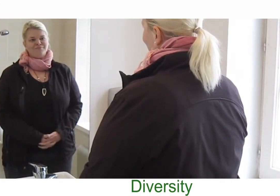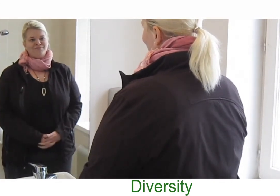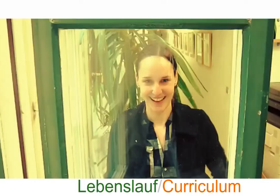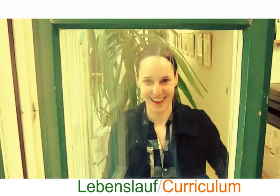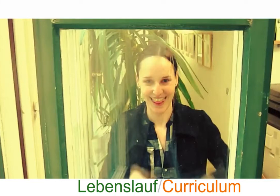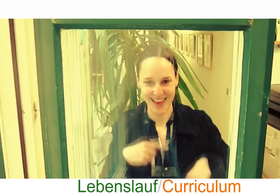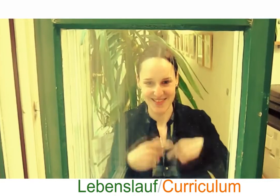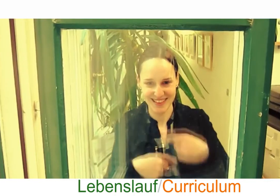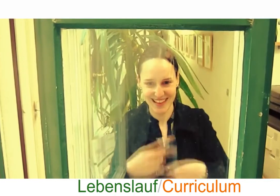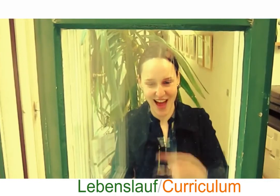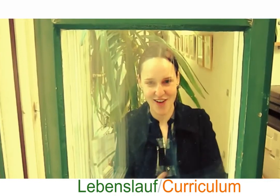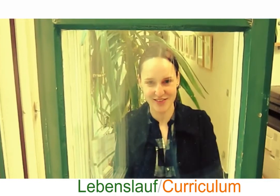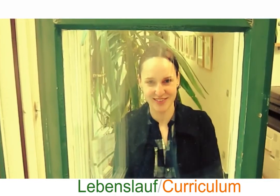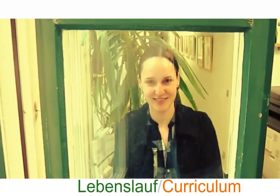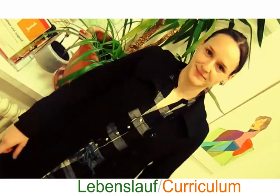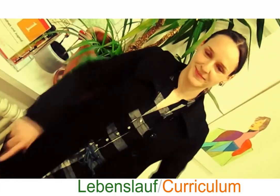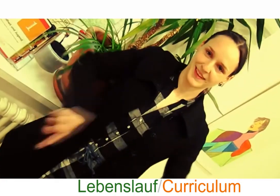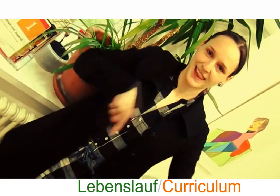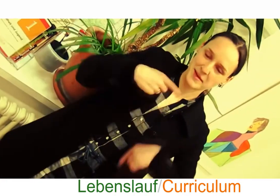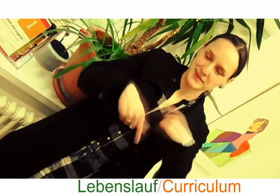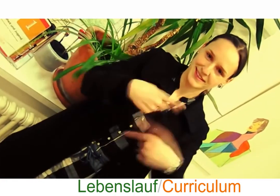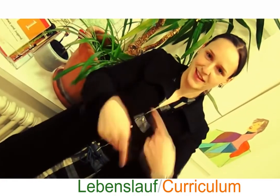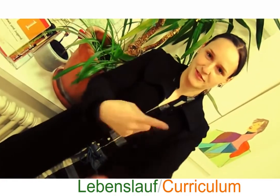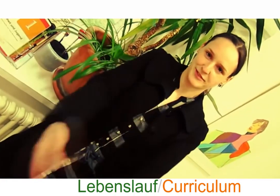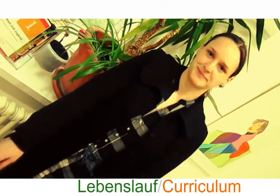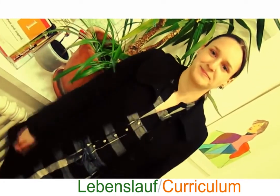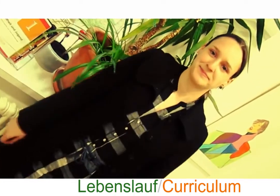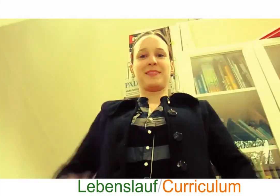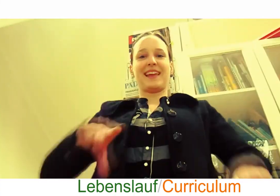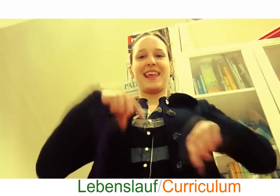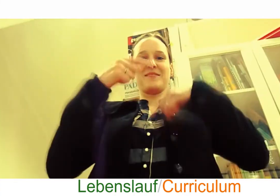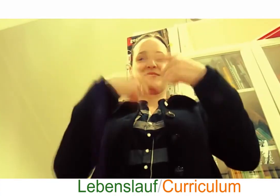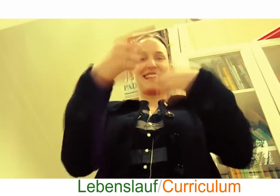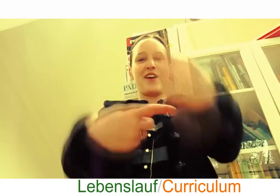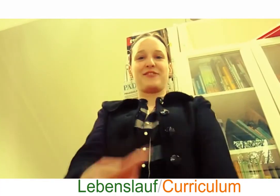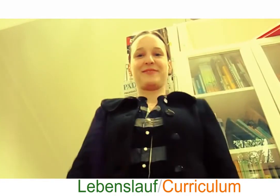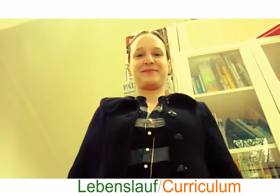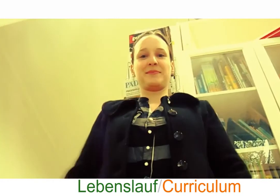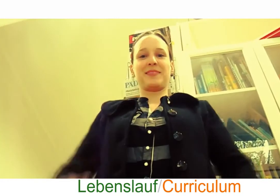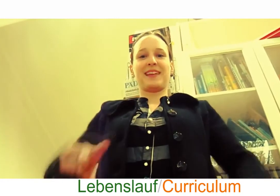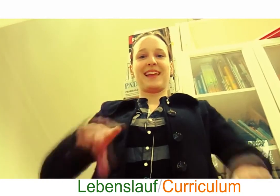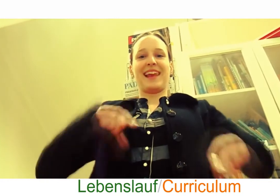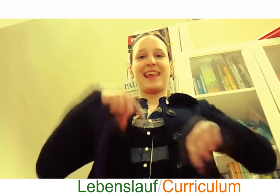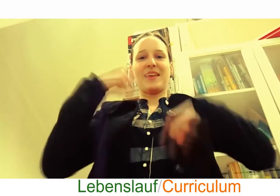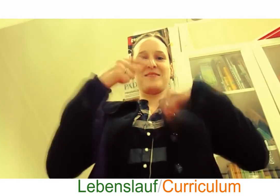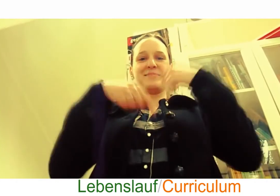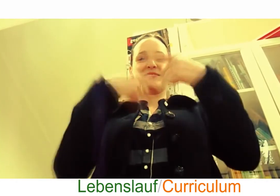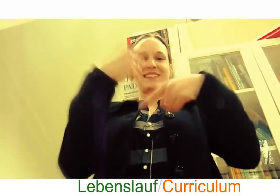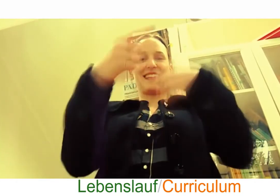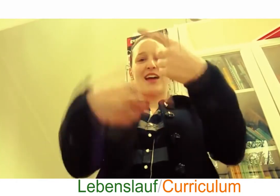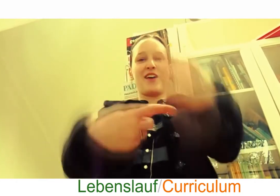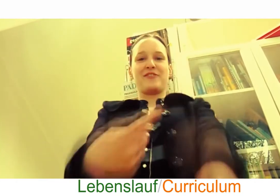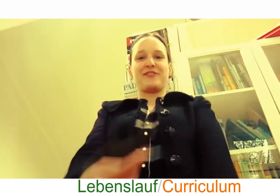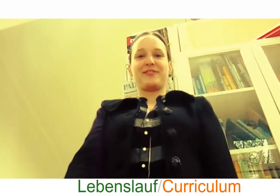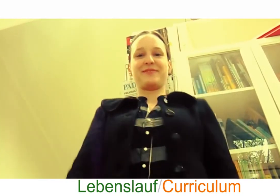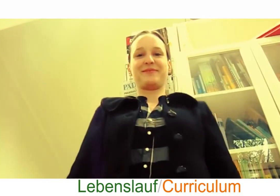CV ("Curriculum Vitae")